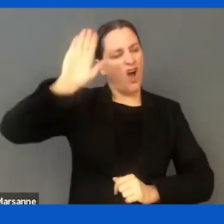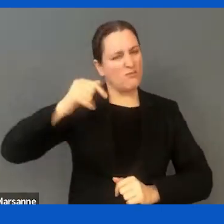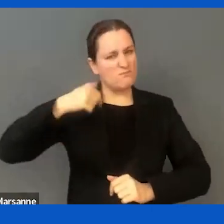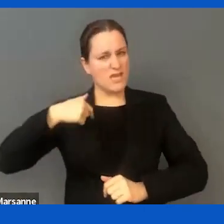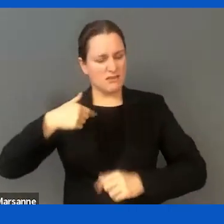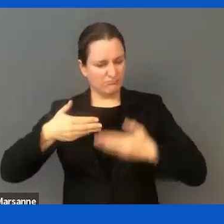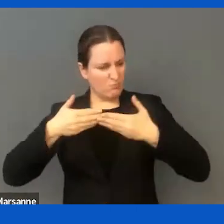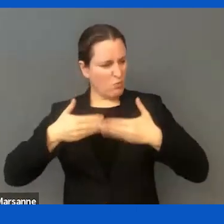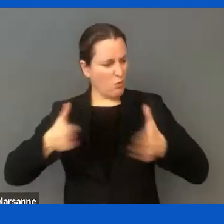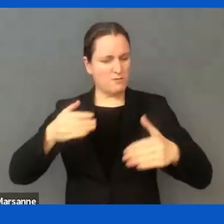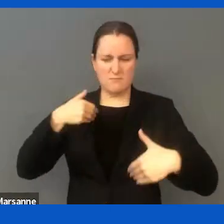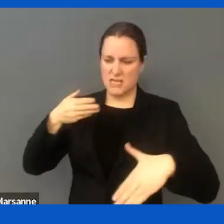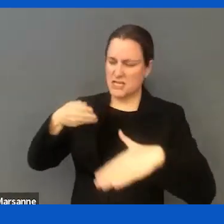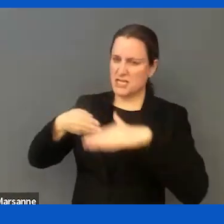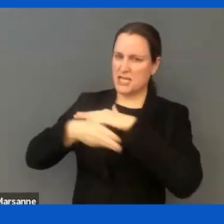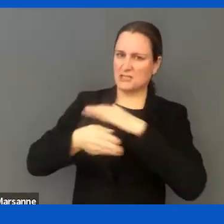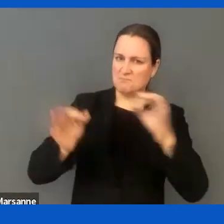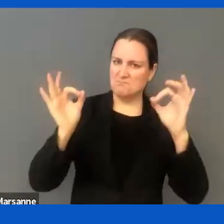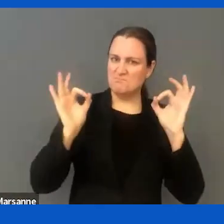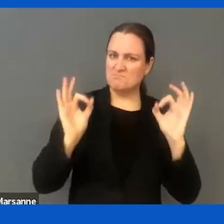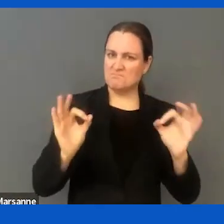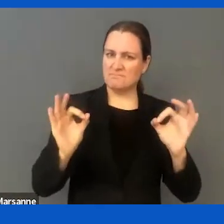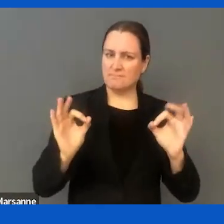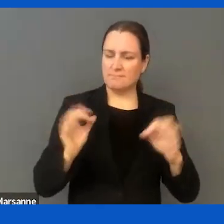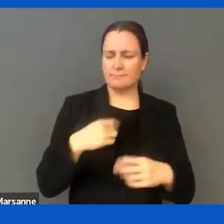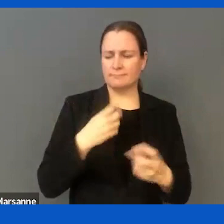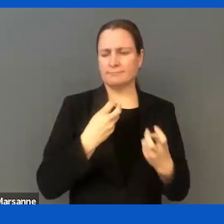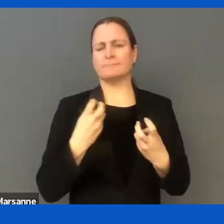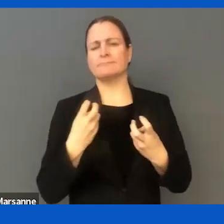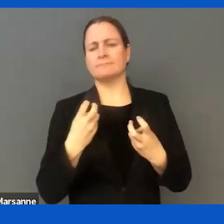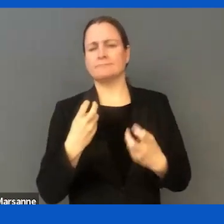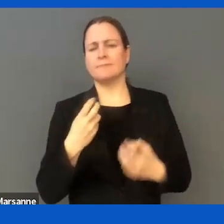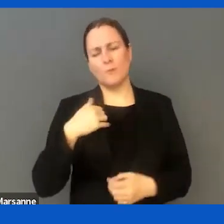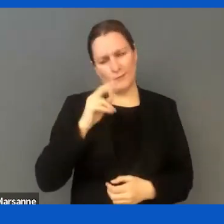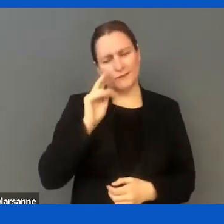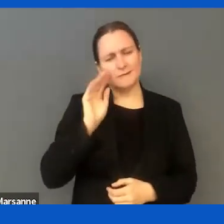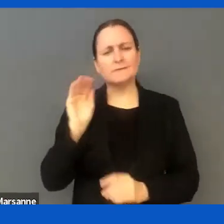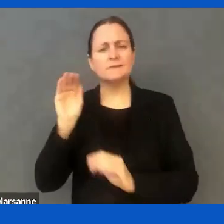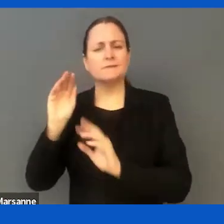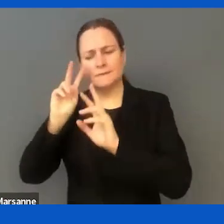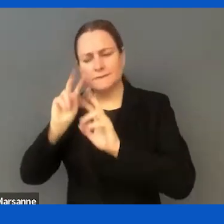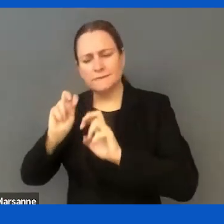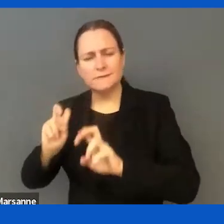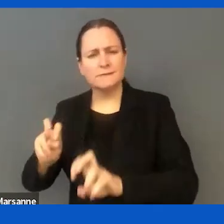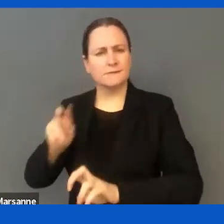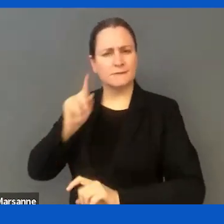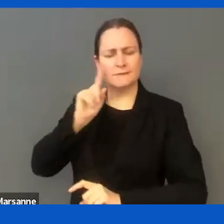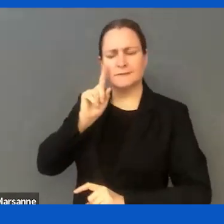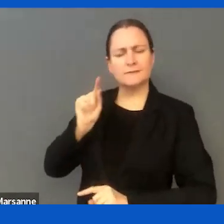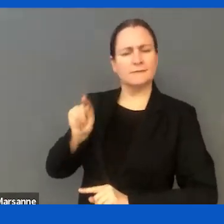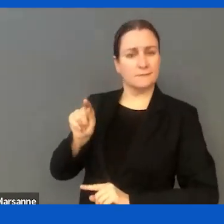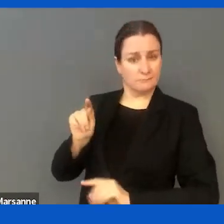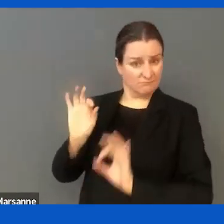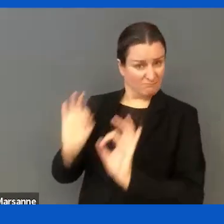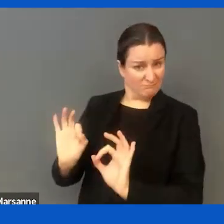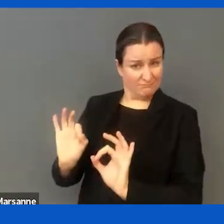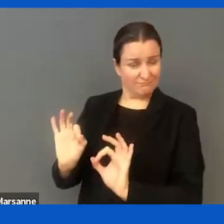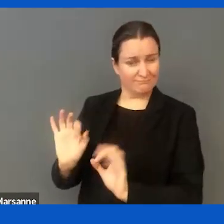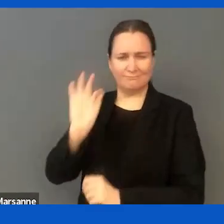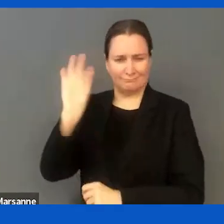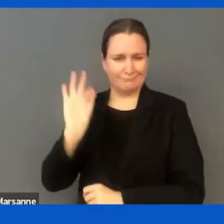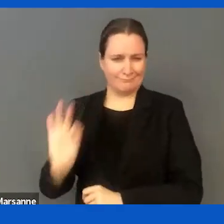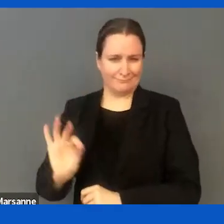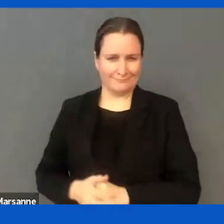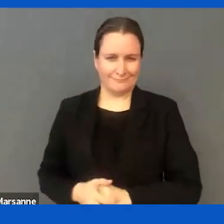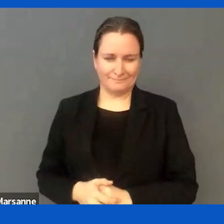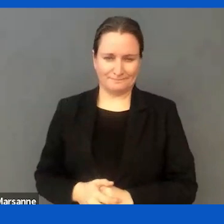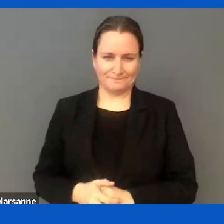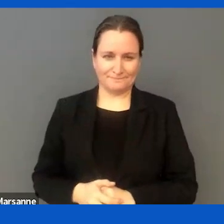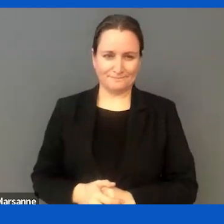One thing I'm doing in the background here is actually pulling up a link to a webinar that